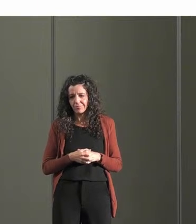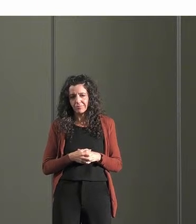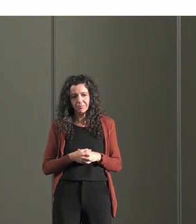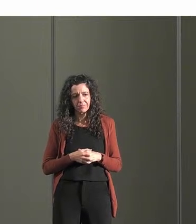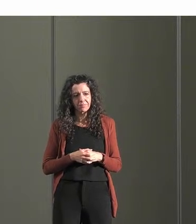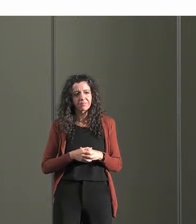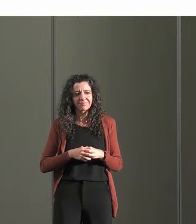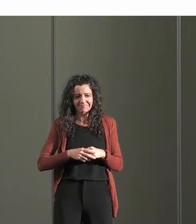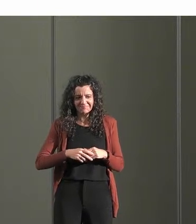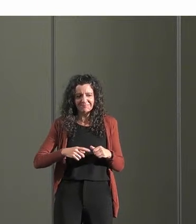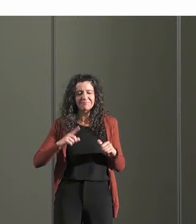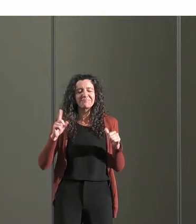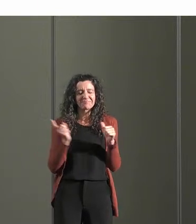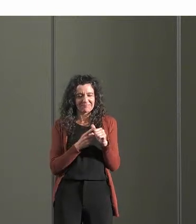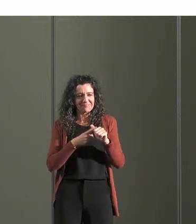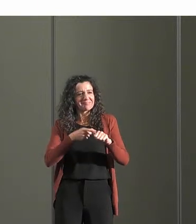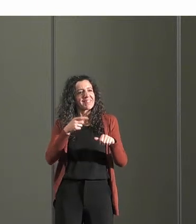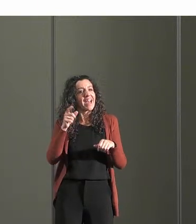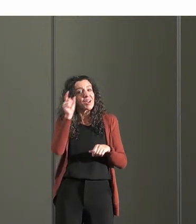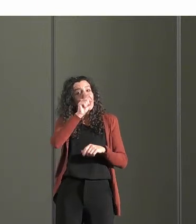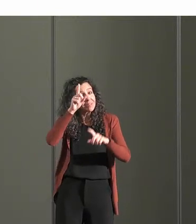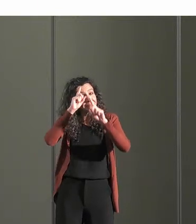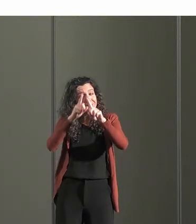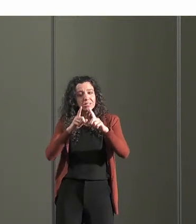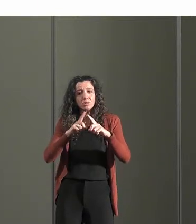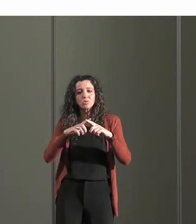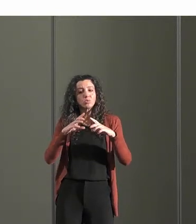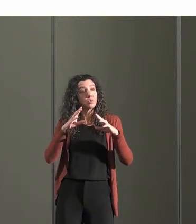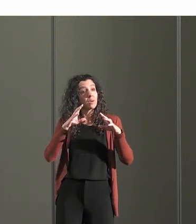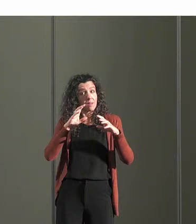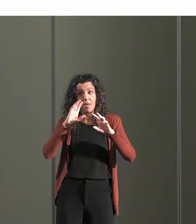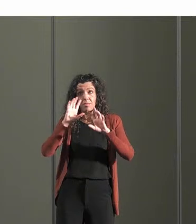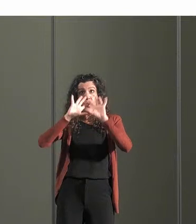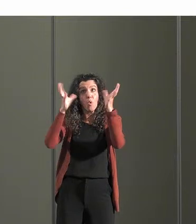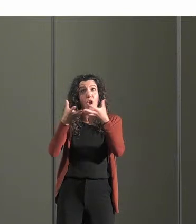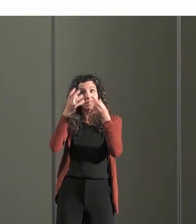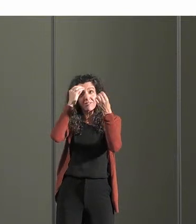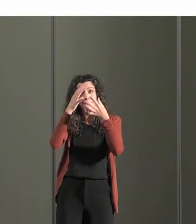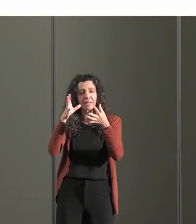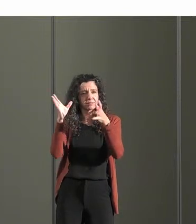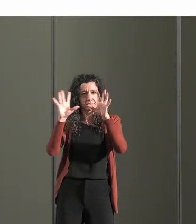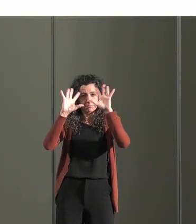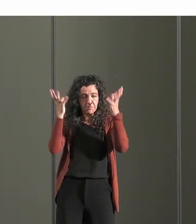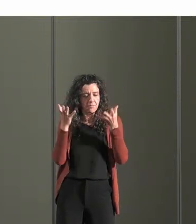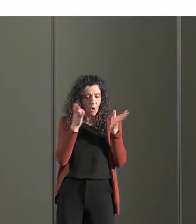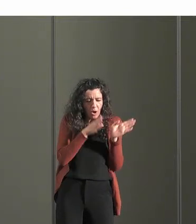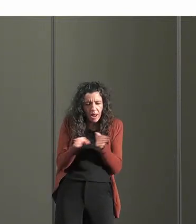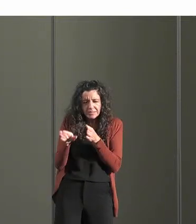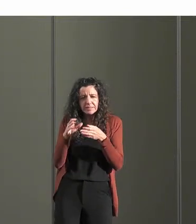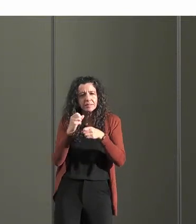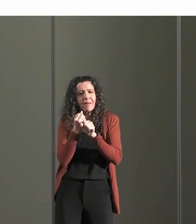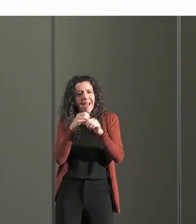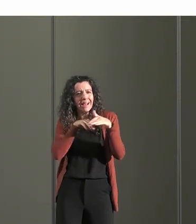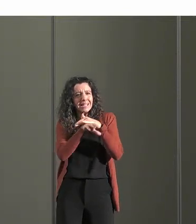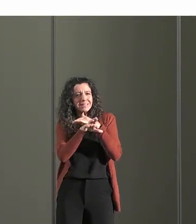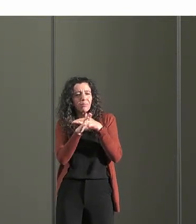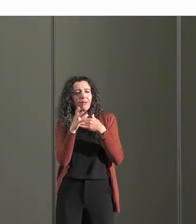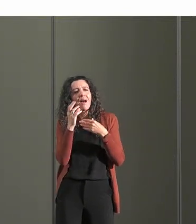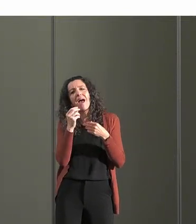year. So first, Google's mission is to organize the